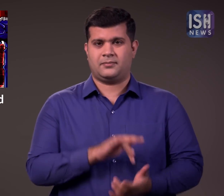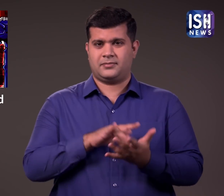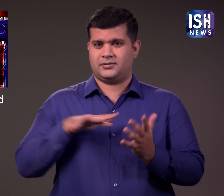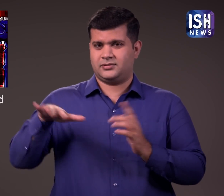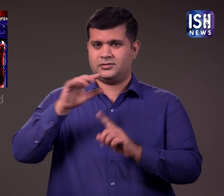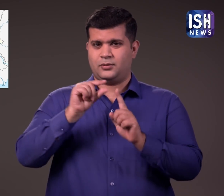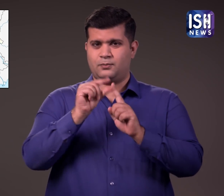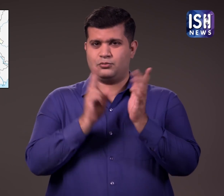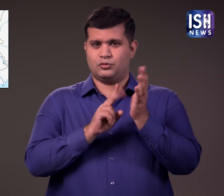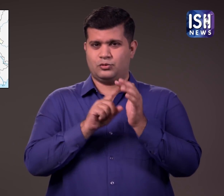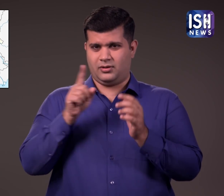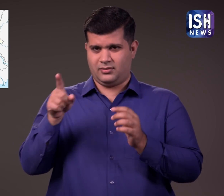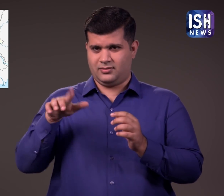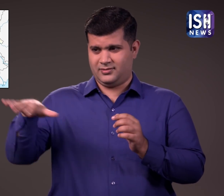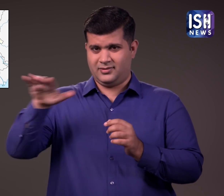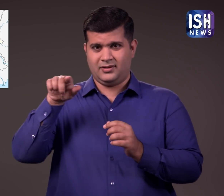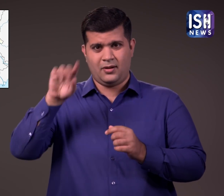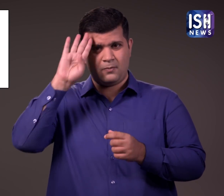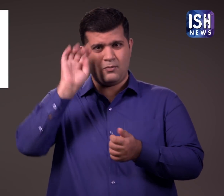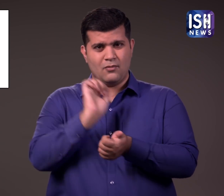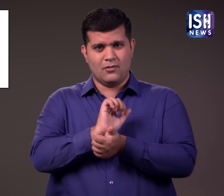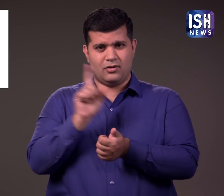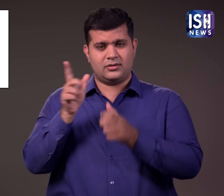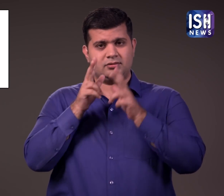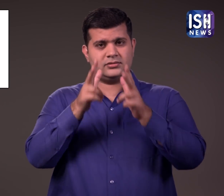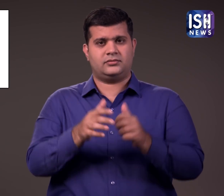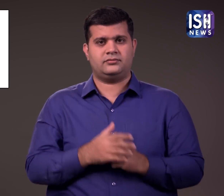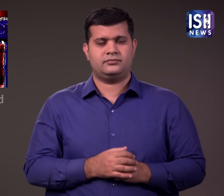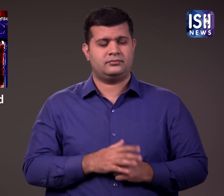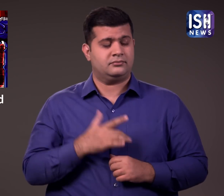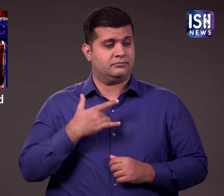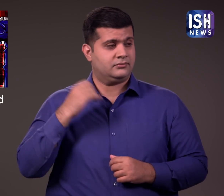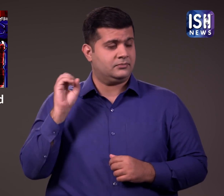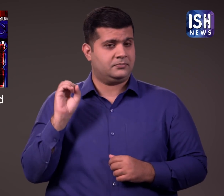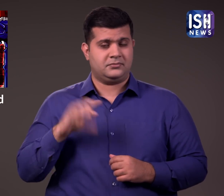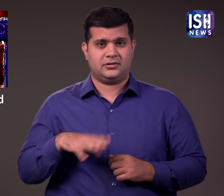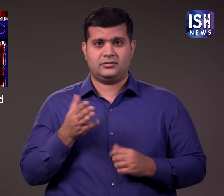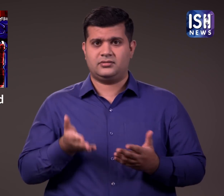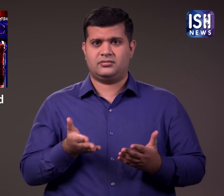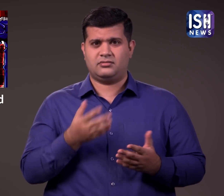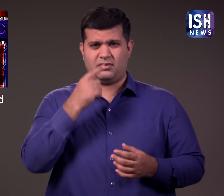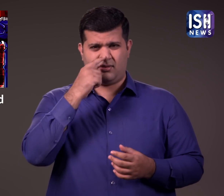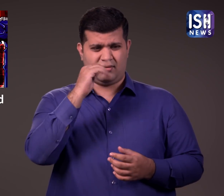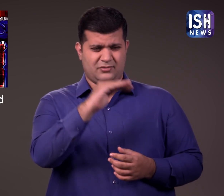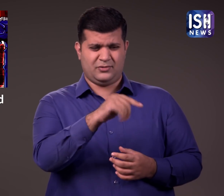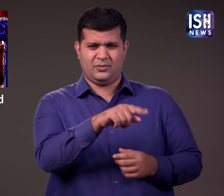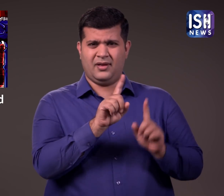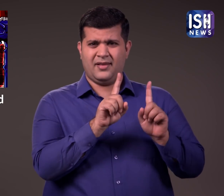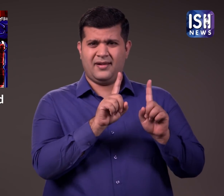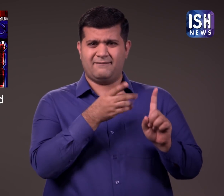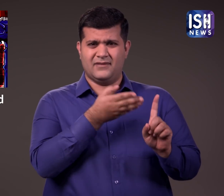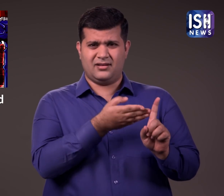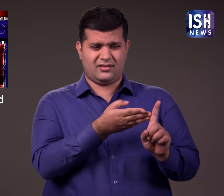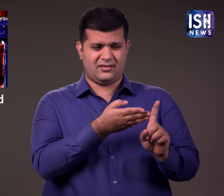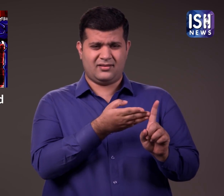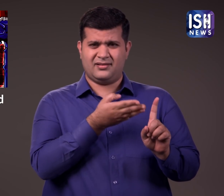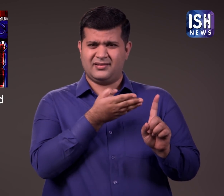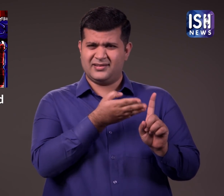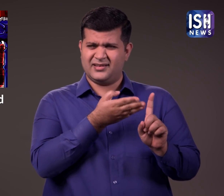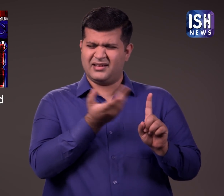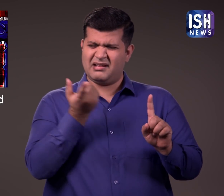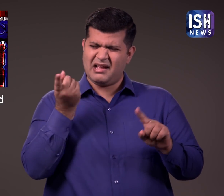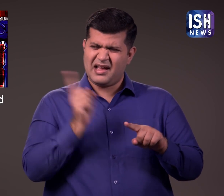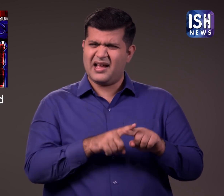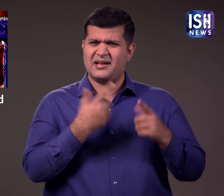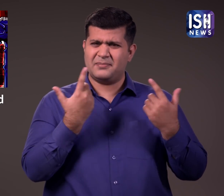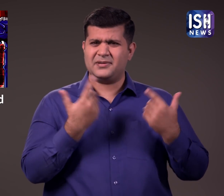The Pune Police said they felt very bad on learning about a tragic incident involving a 11 year old.